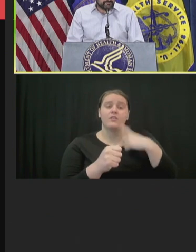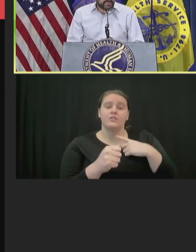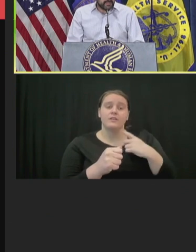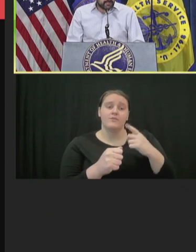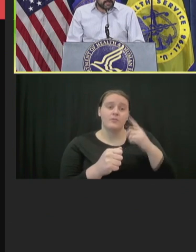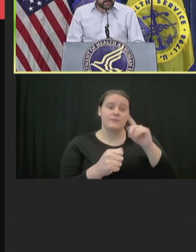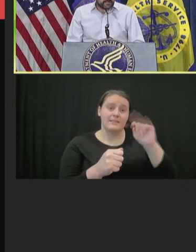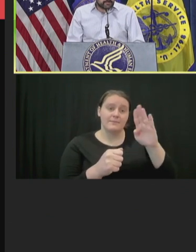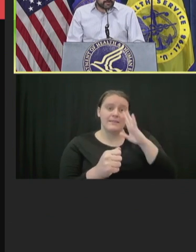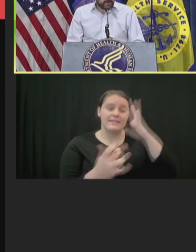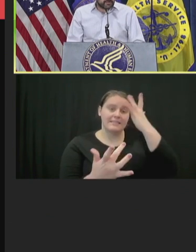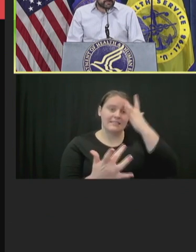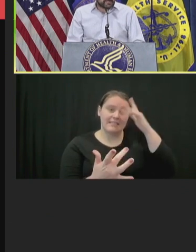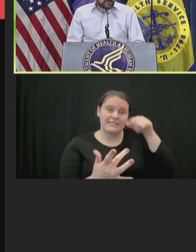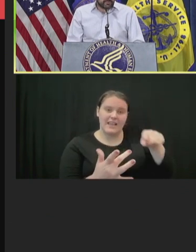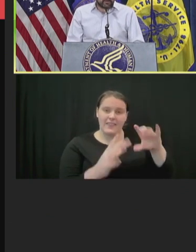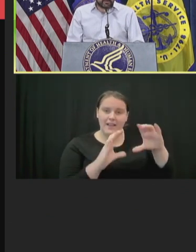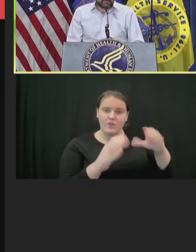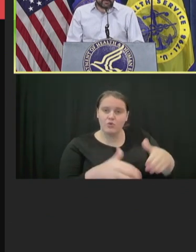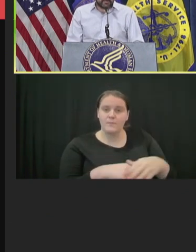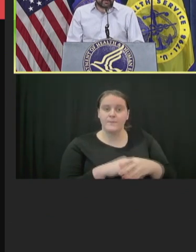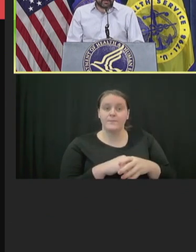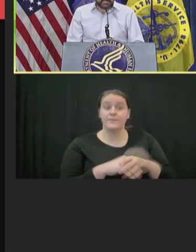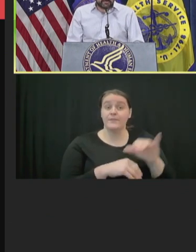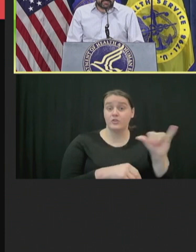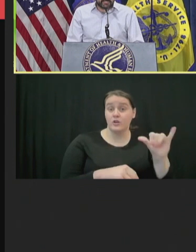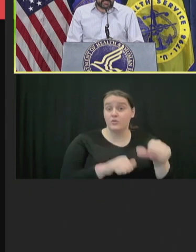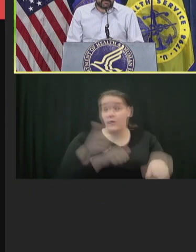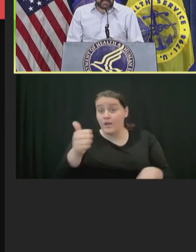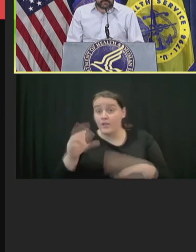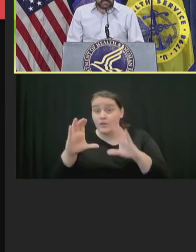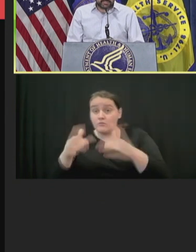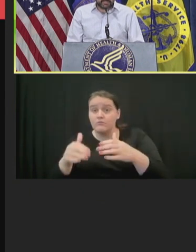And there also is a cohort of people who are HIV-negative, IGRA-negative,